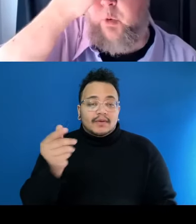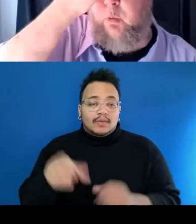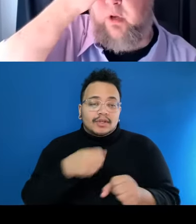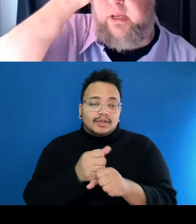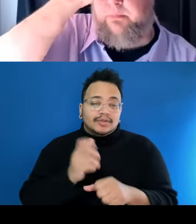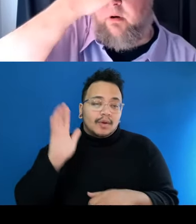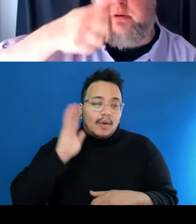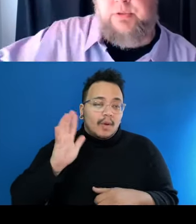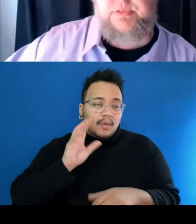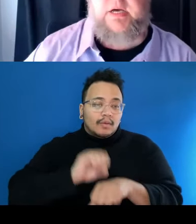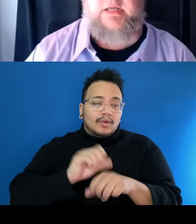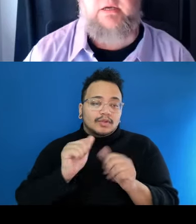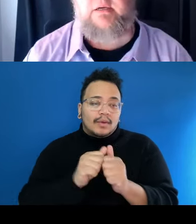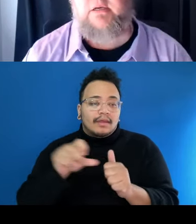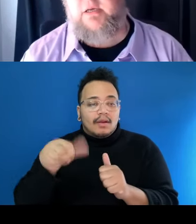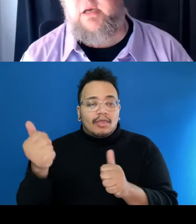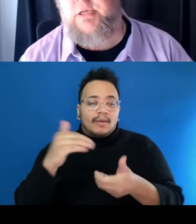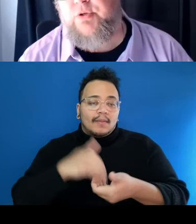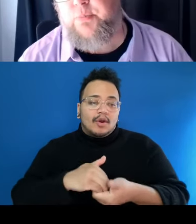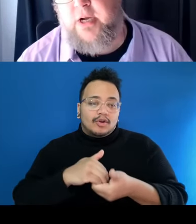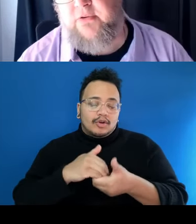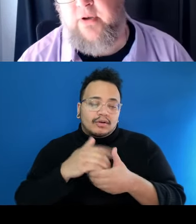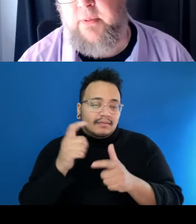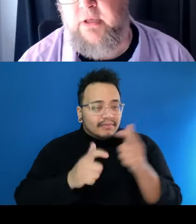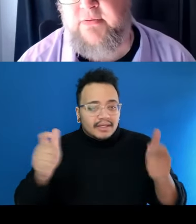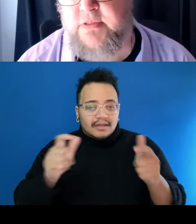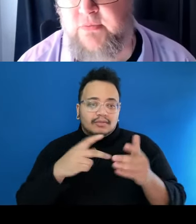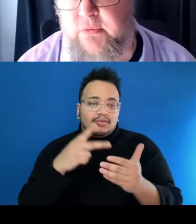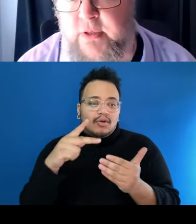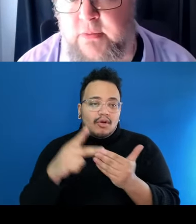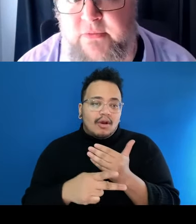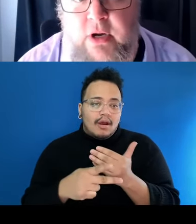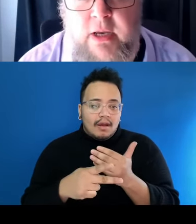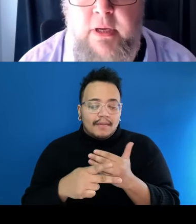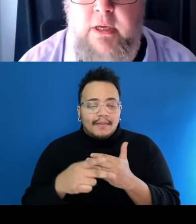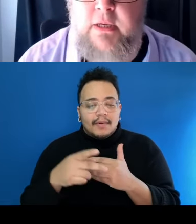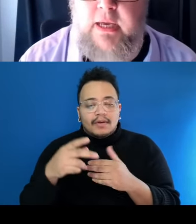we were one of eight partners on a huge project funded by the Office for Victims of Crime.